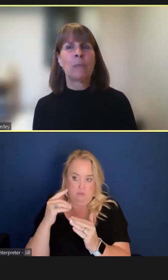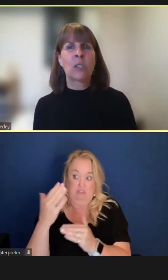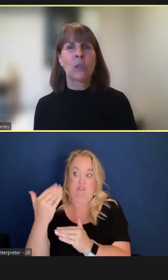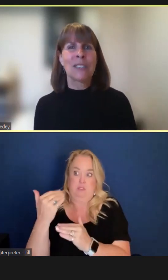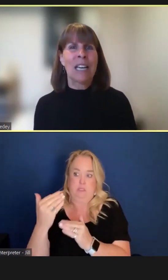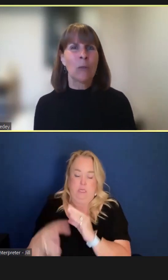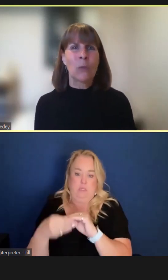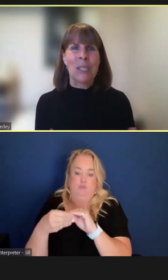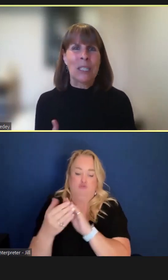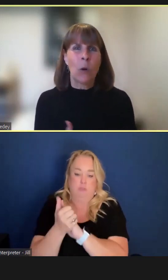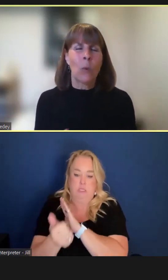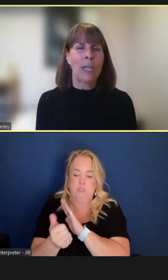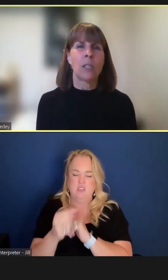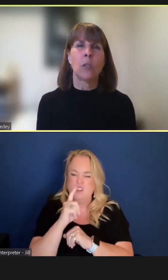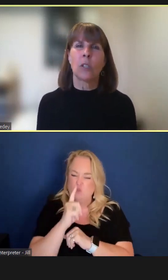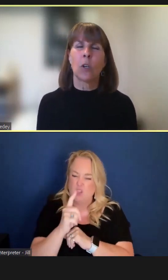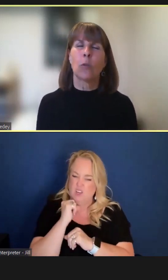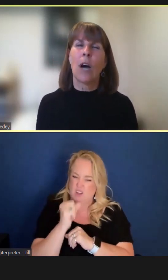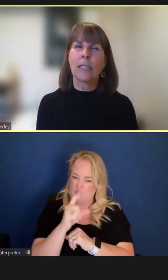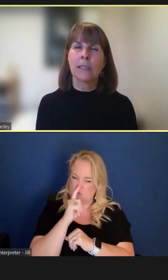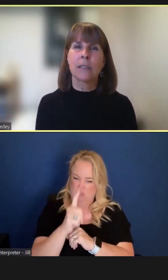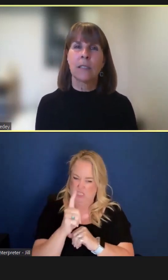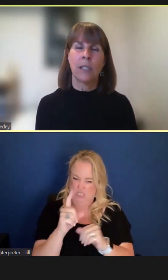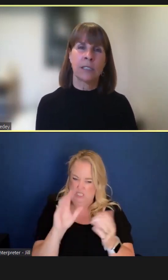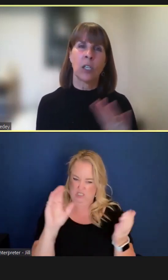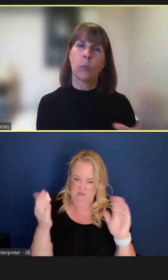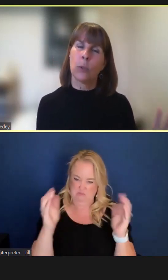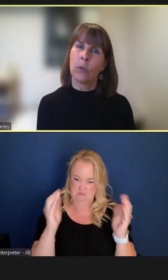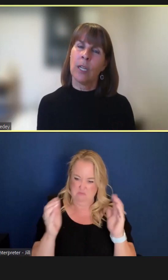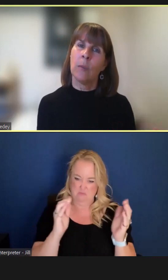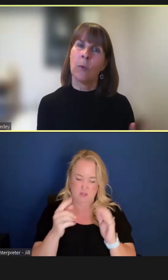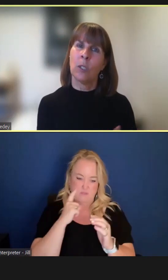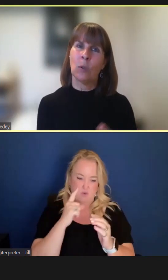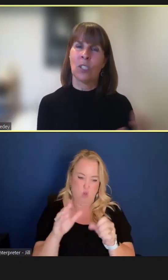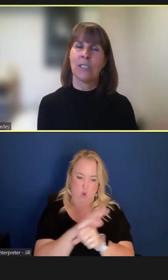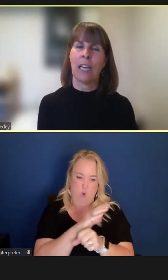there's not really a way to look across an entire program when you just have a